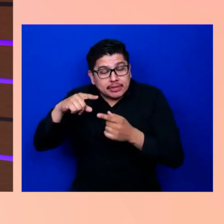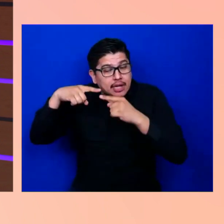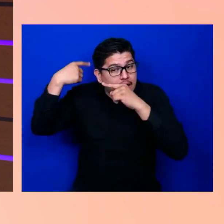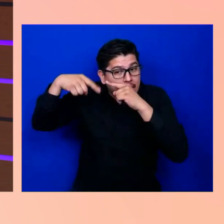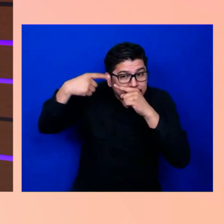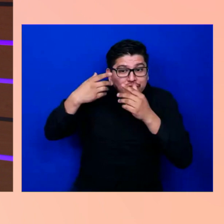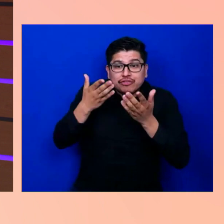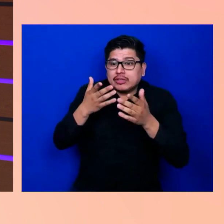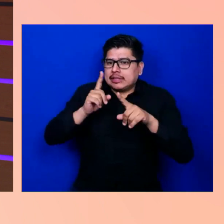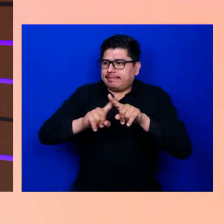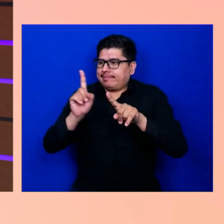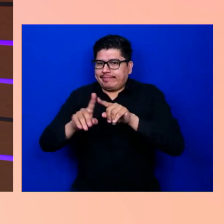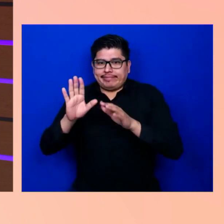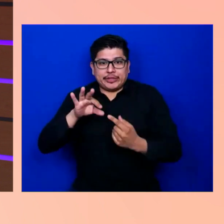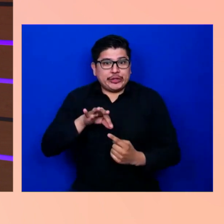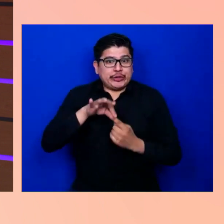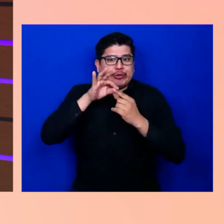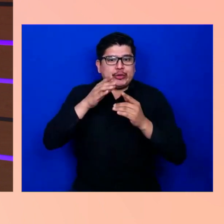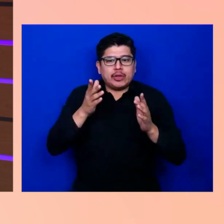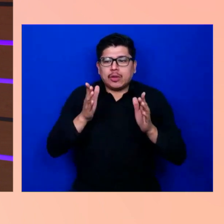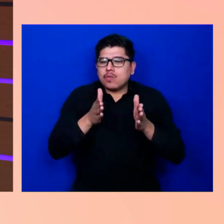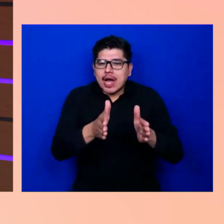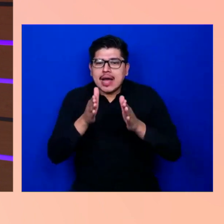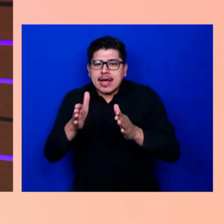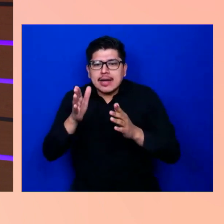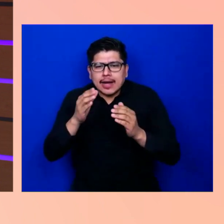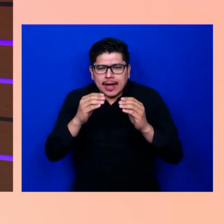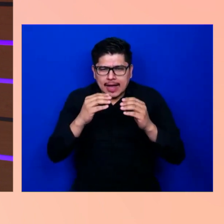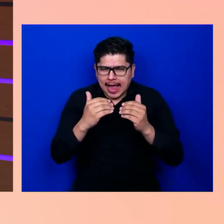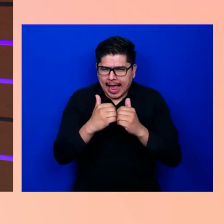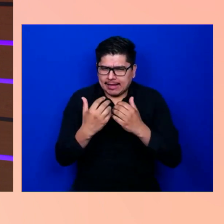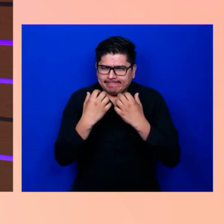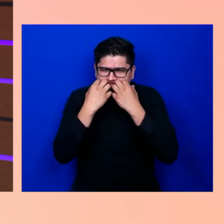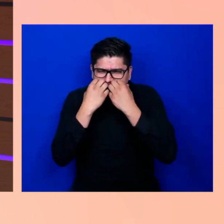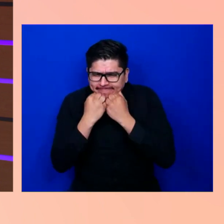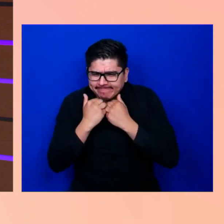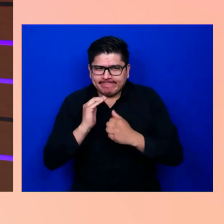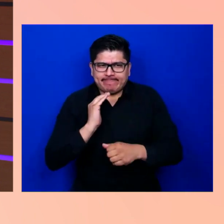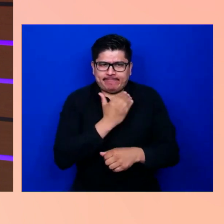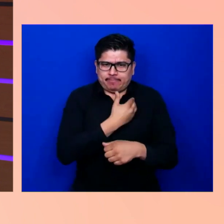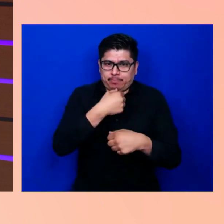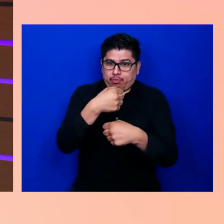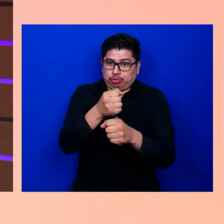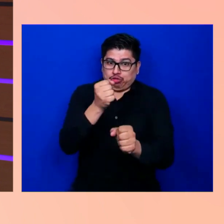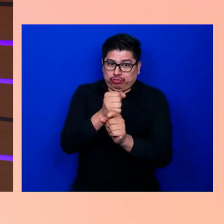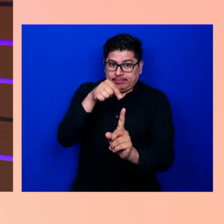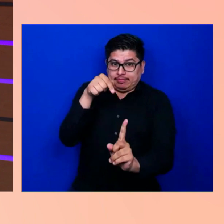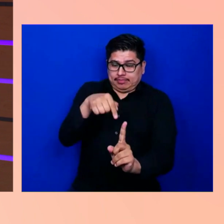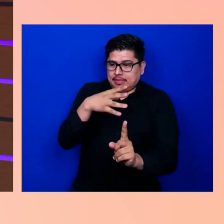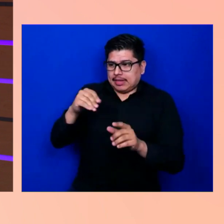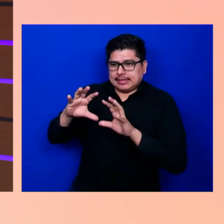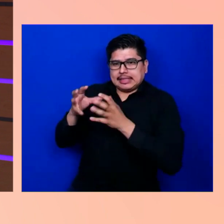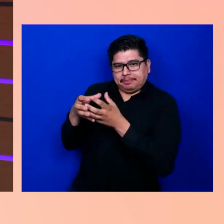are invaluable to our products and to our teams. In short, when engineering teams are inclusive,